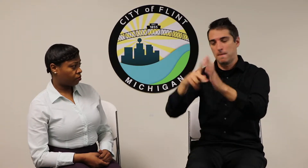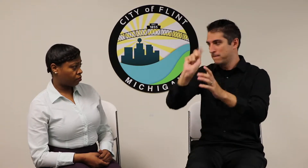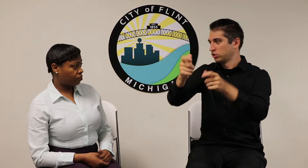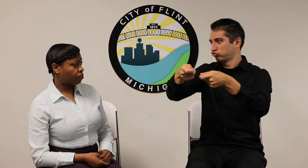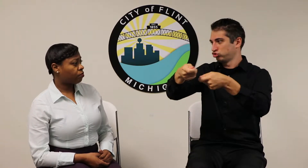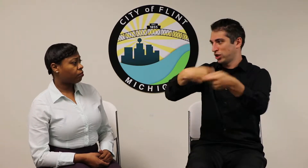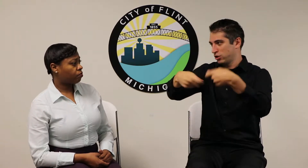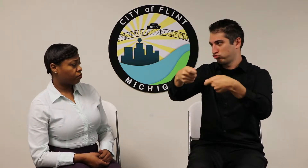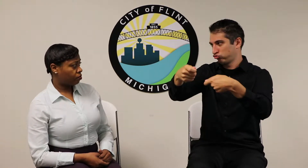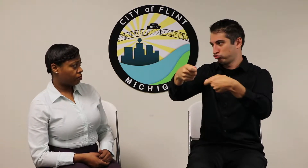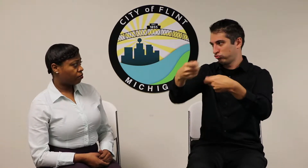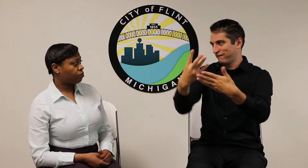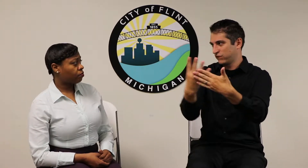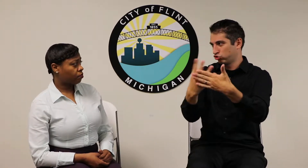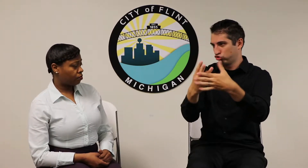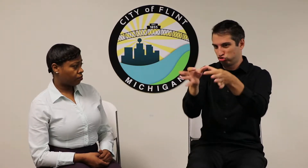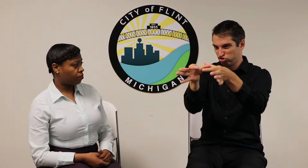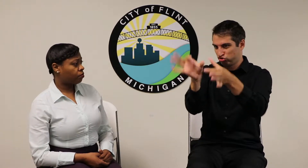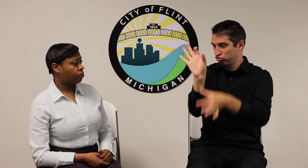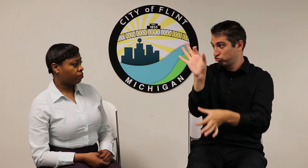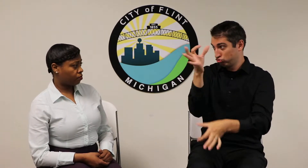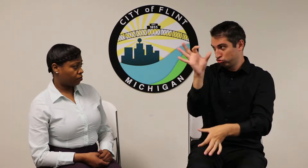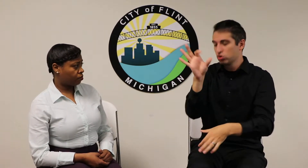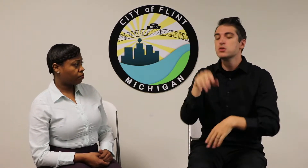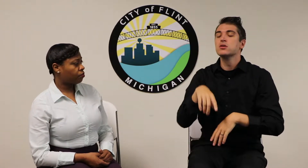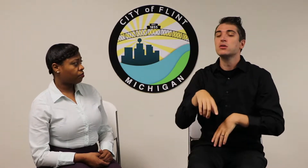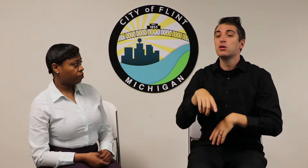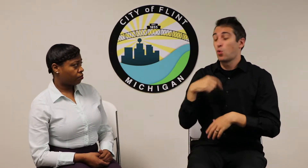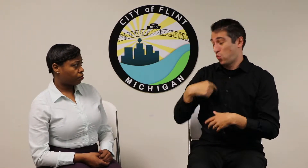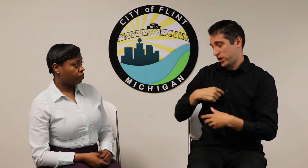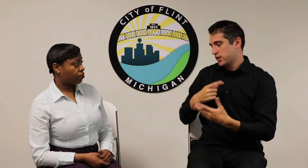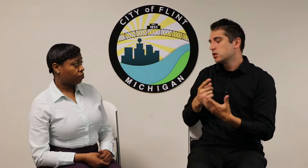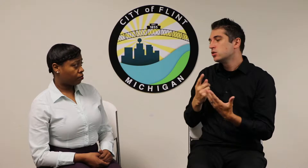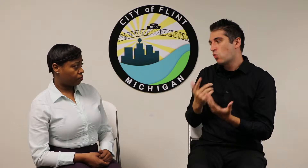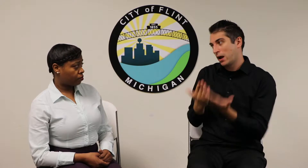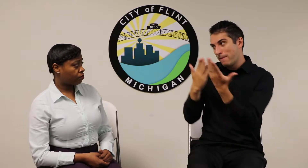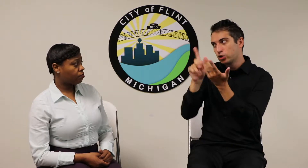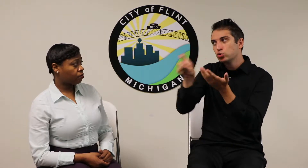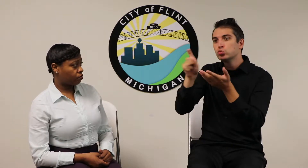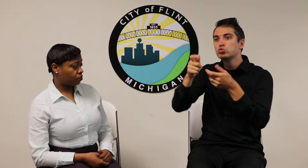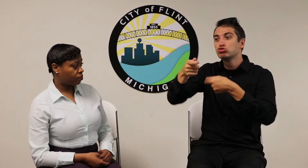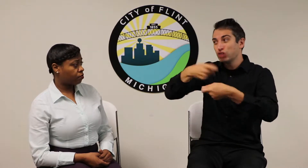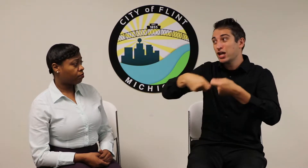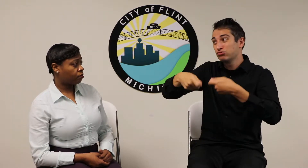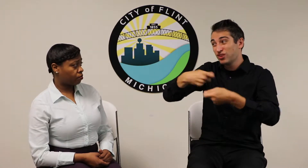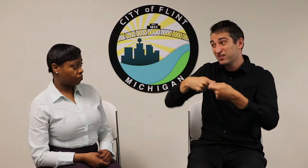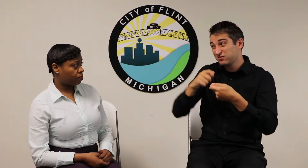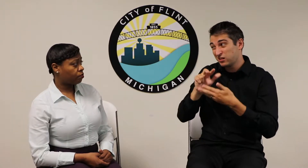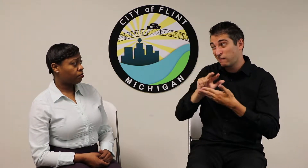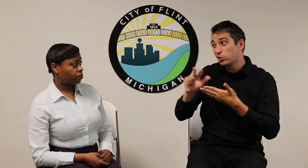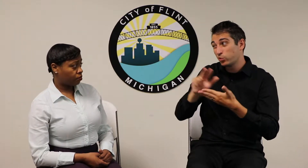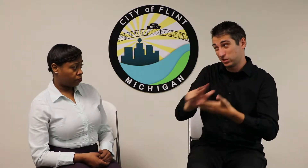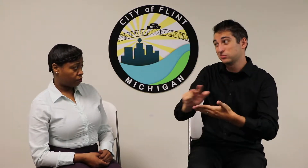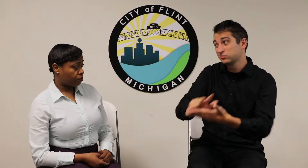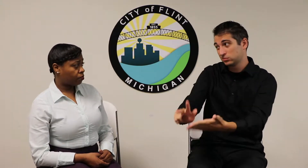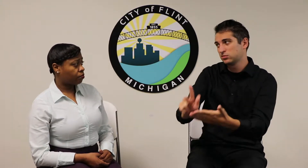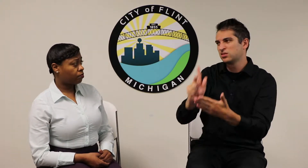filter every three weeks to deal with the lead issue. Now one of the challenges